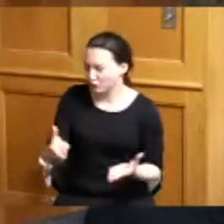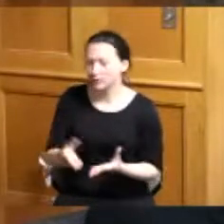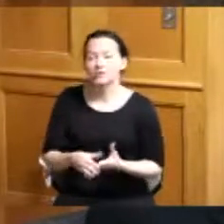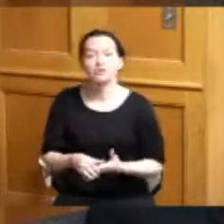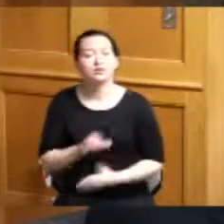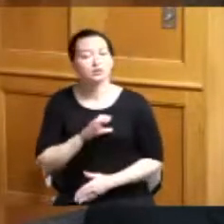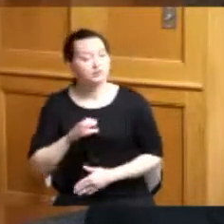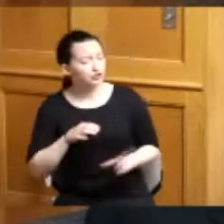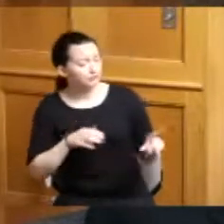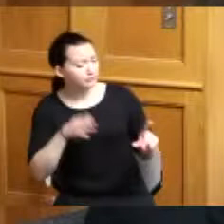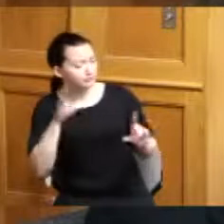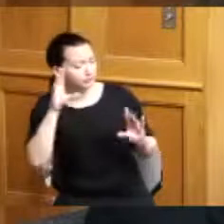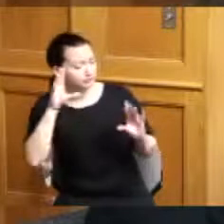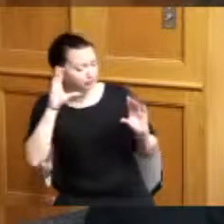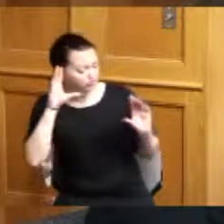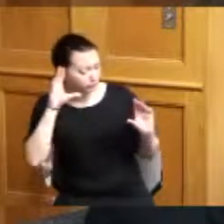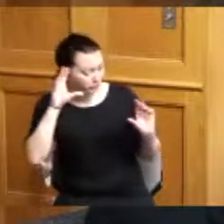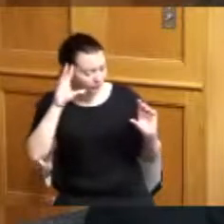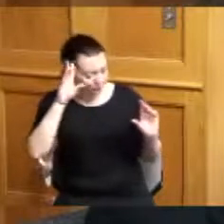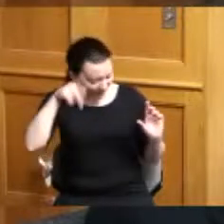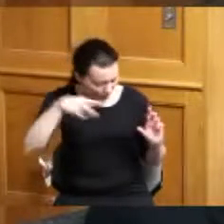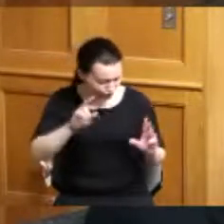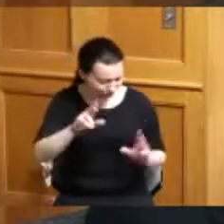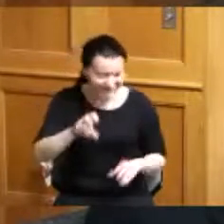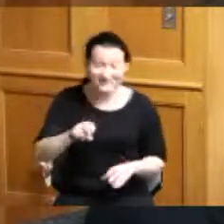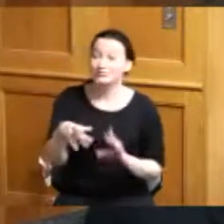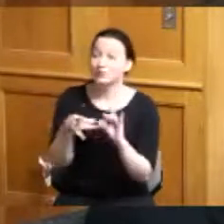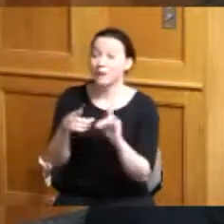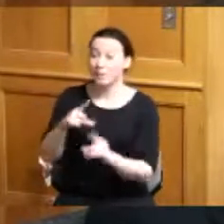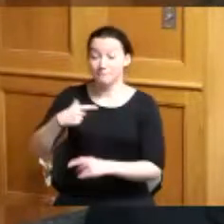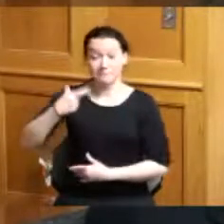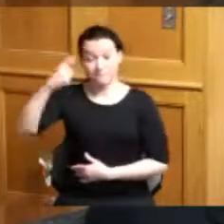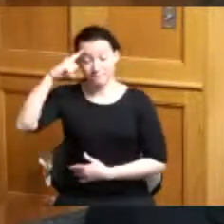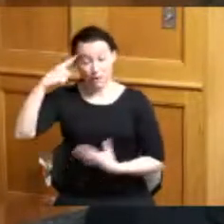Reese said you know Pat tribute was talking about mental health and addiction issues in this